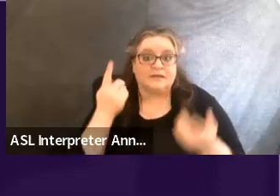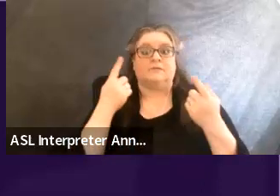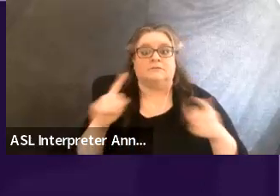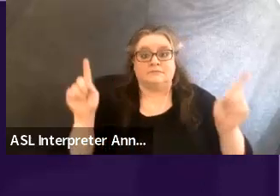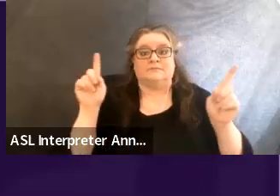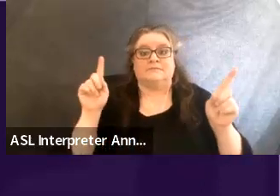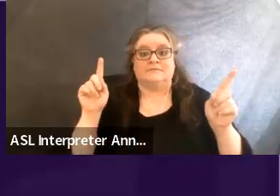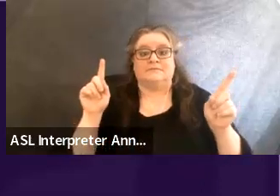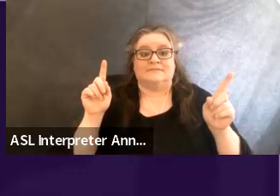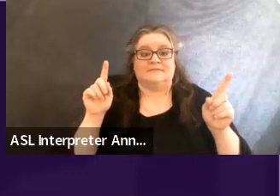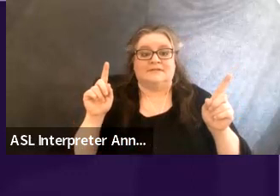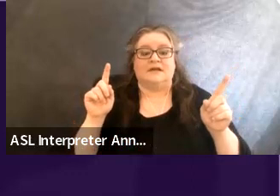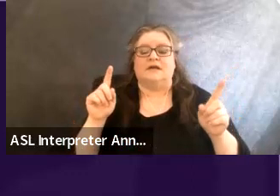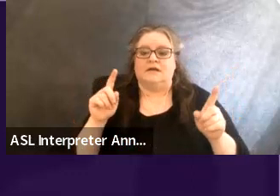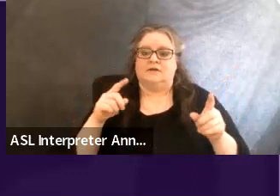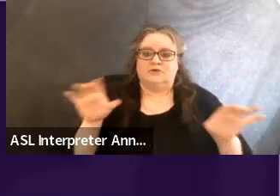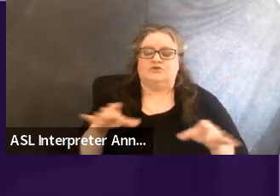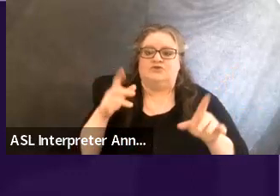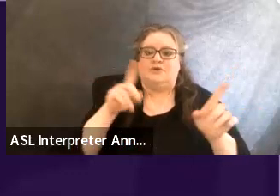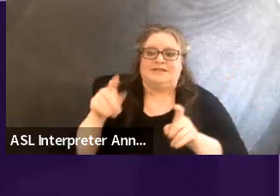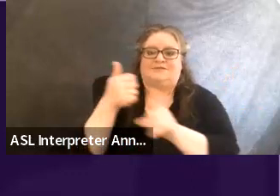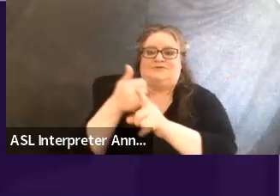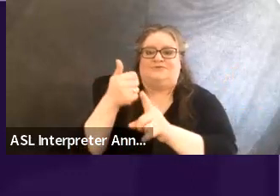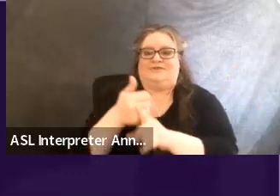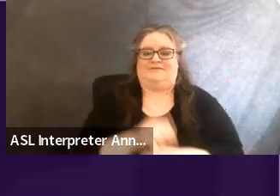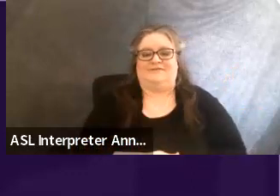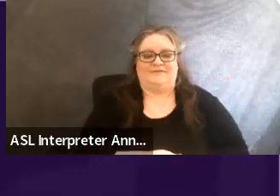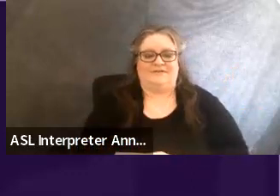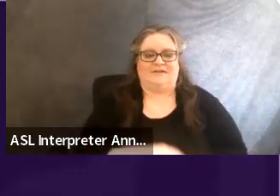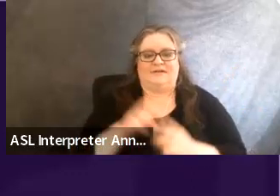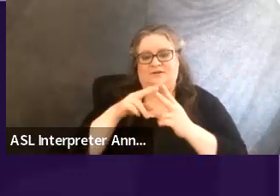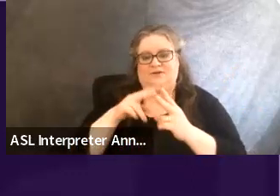is really by doing the test yourself. And there are two ways to test.